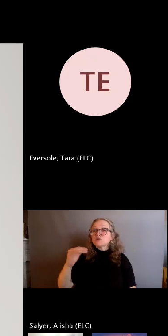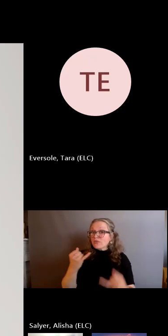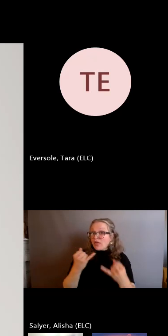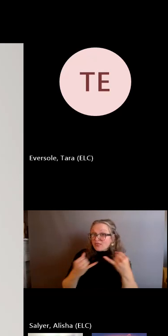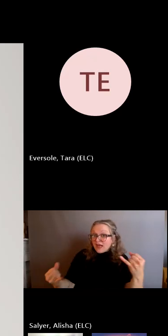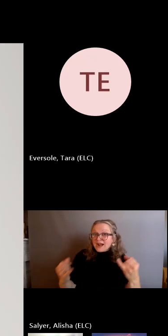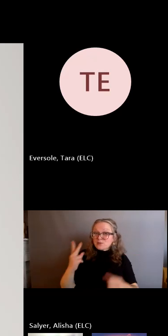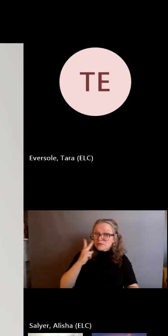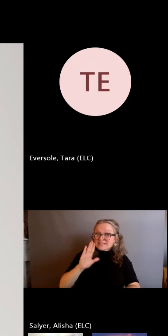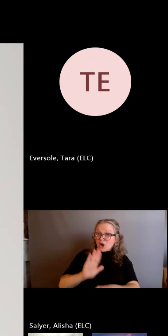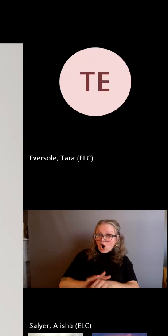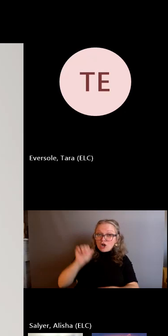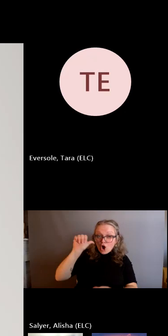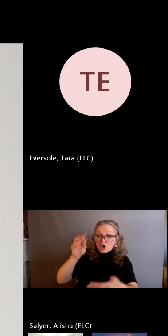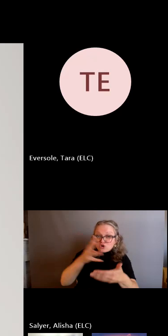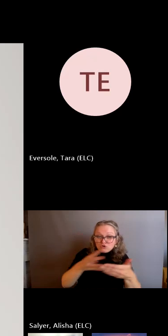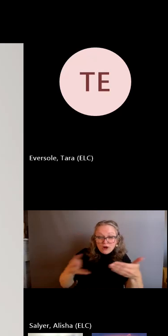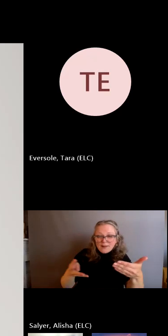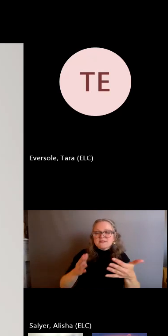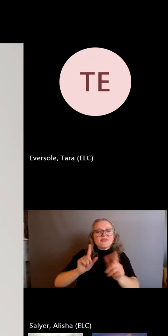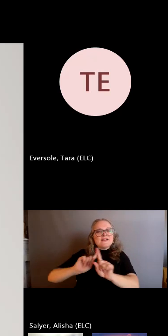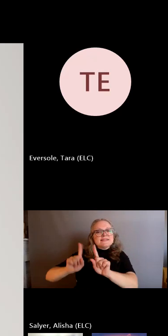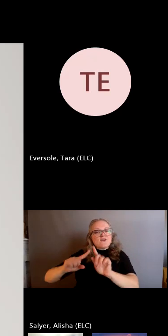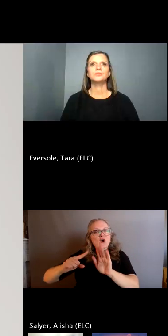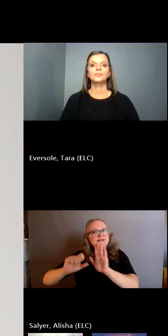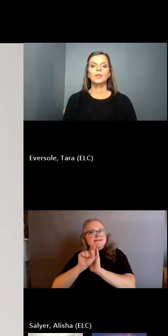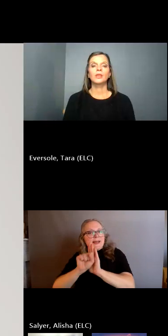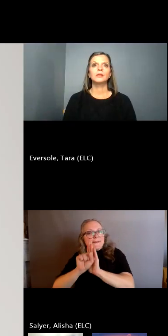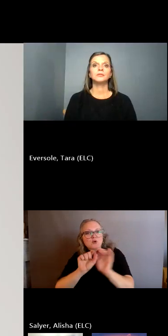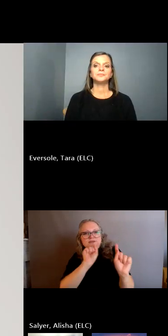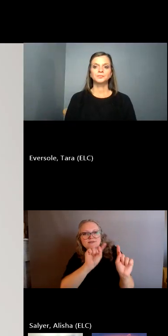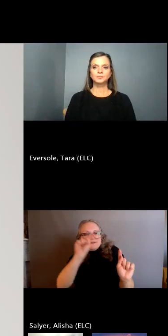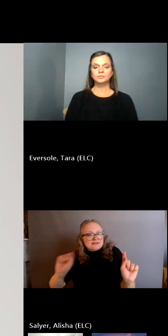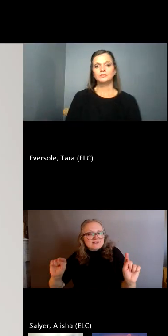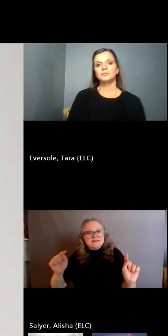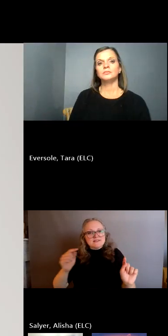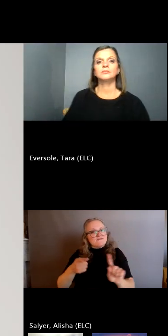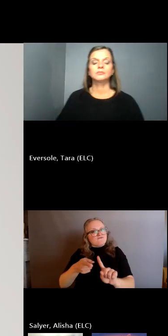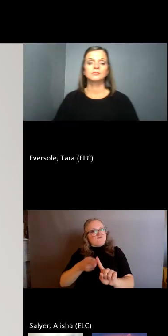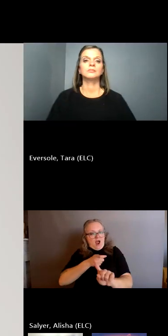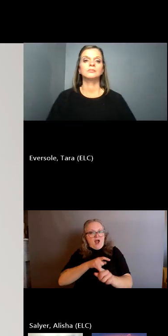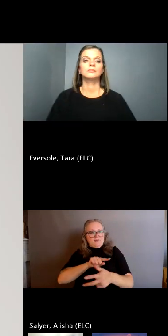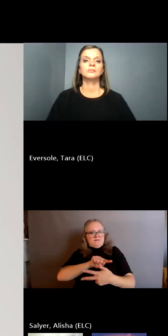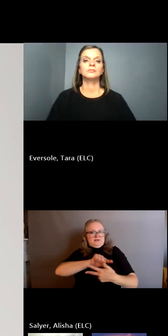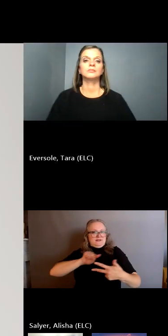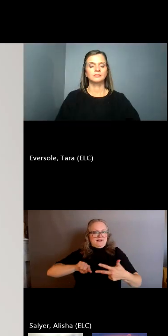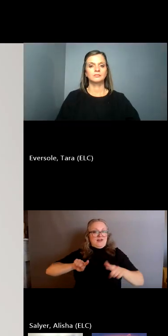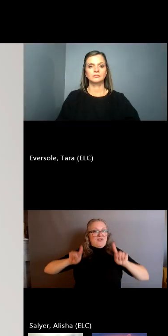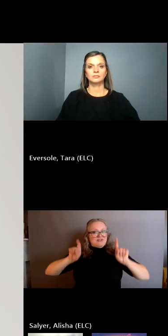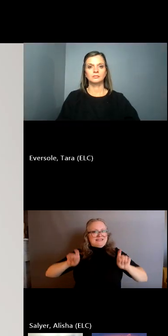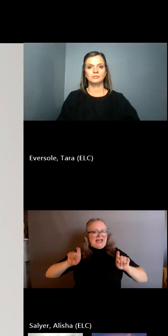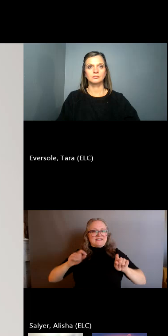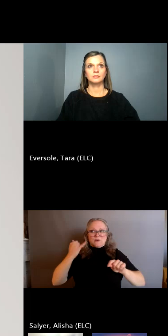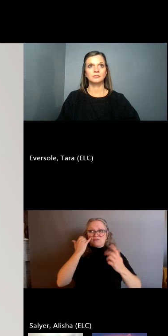basically all those symbols is the results of the air conduction. The bone conduction assessment? And equal yes. And what that means?